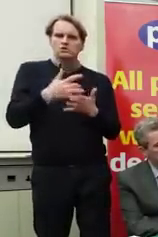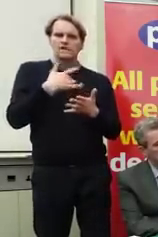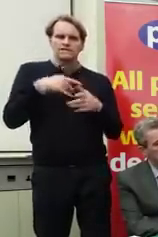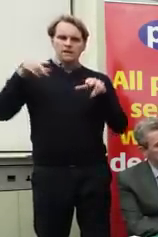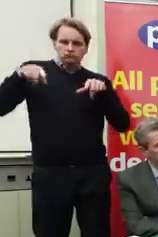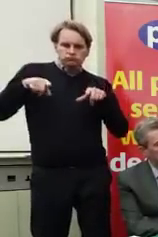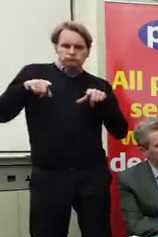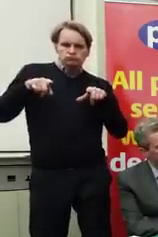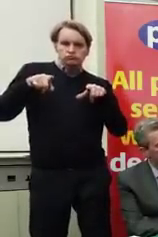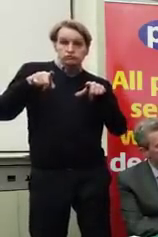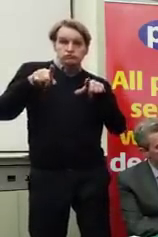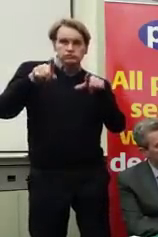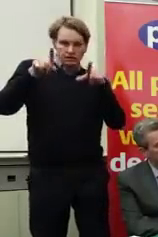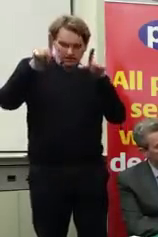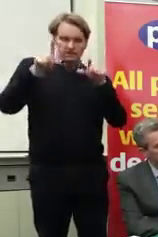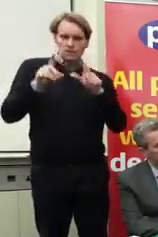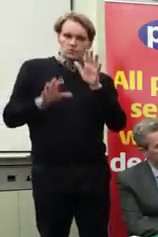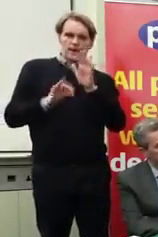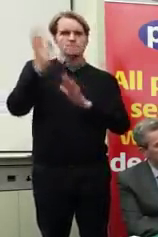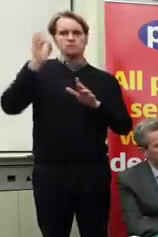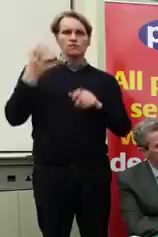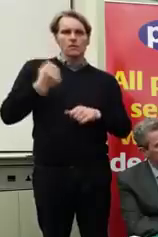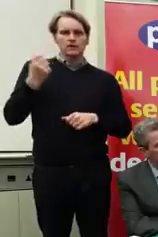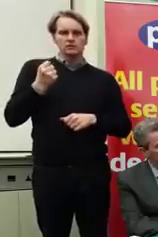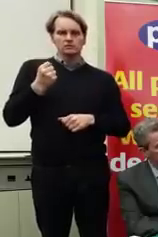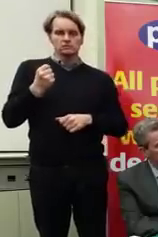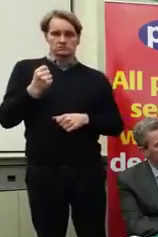most, the best way of protecting people's wages we're going to introduce a real